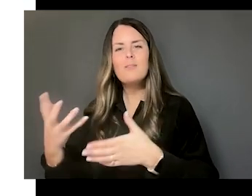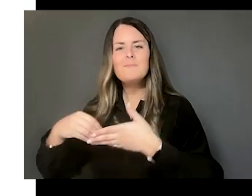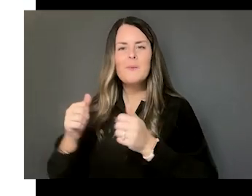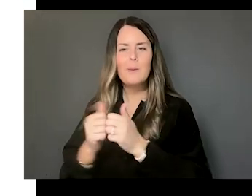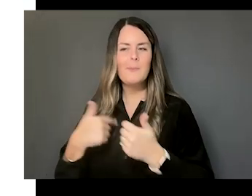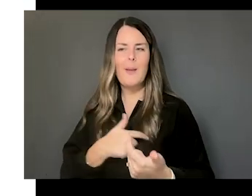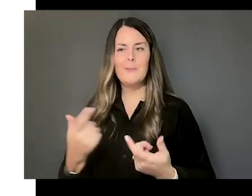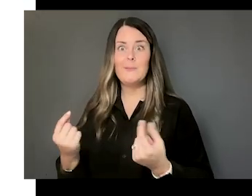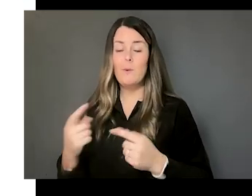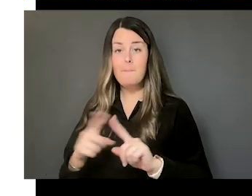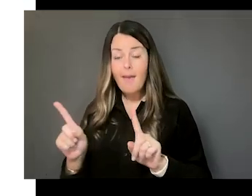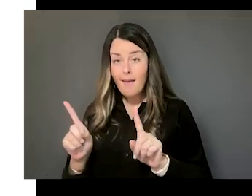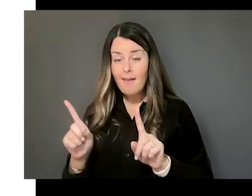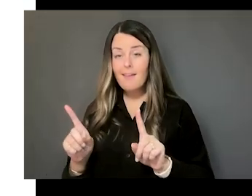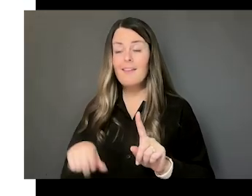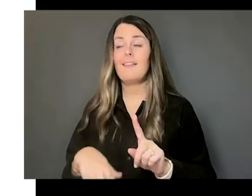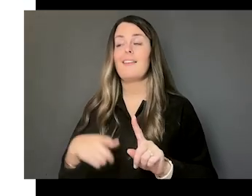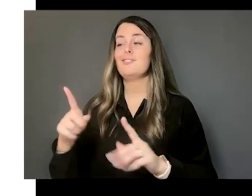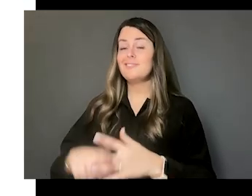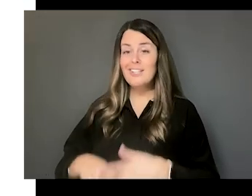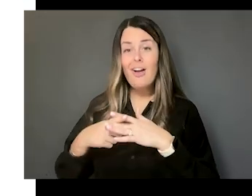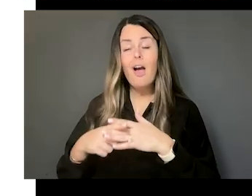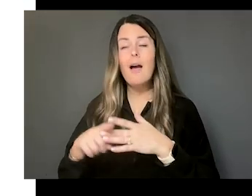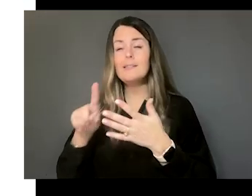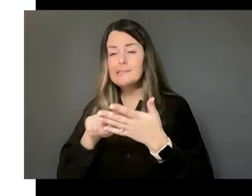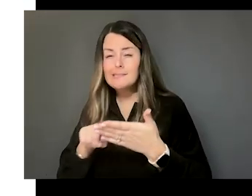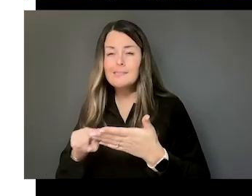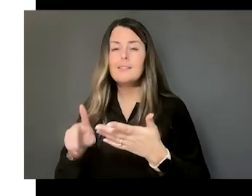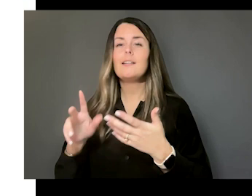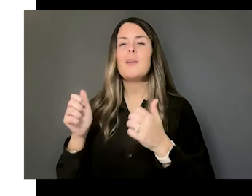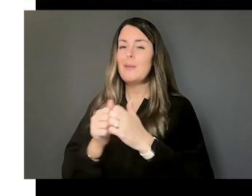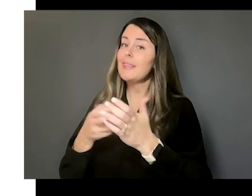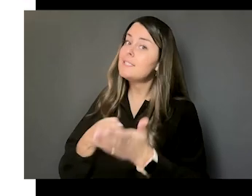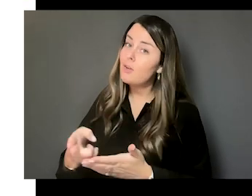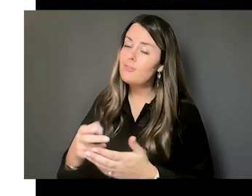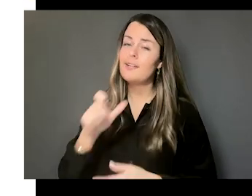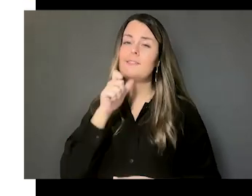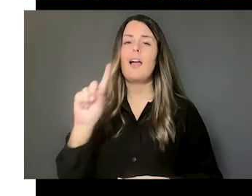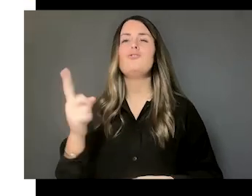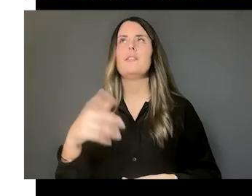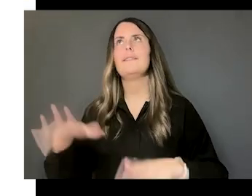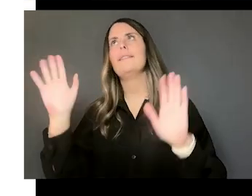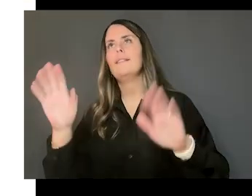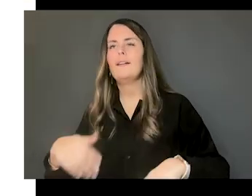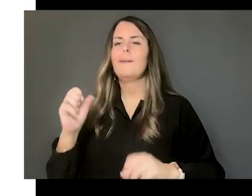But once she started digging into the curriculum with integrity, not just like, “Fine, I will do it because you told me to,”